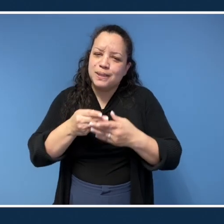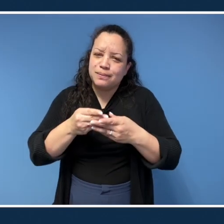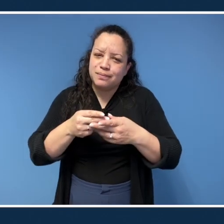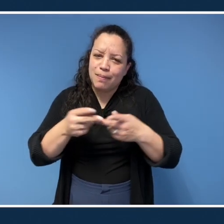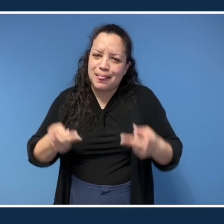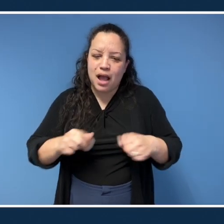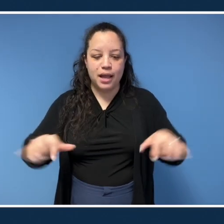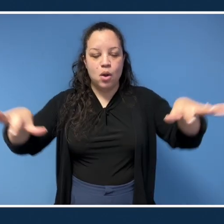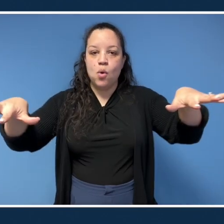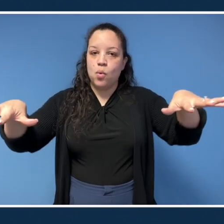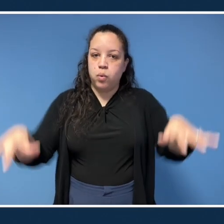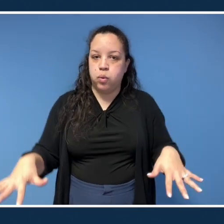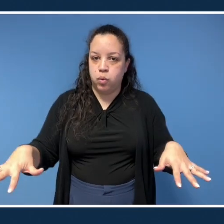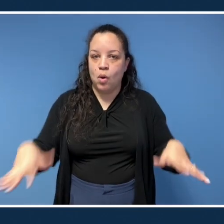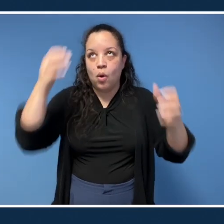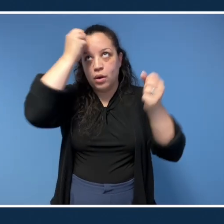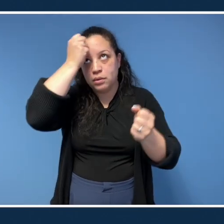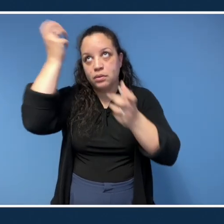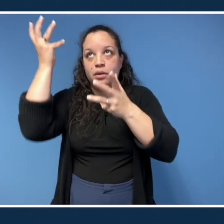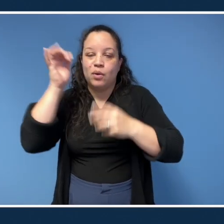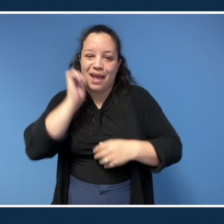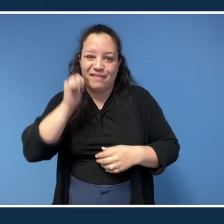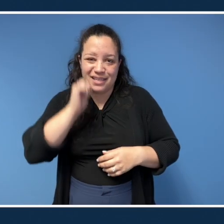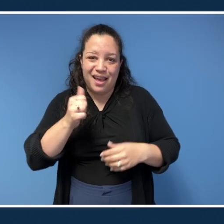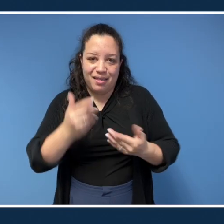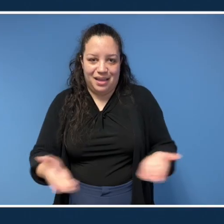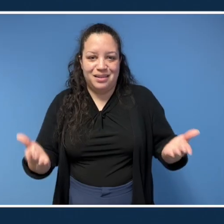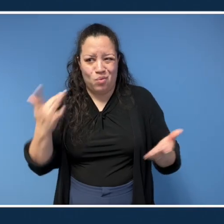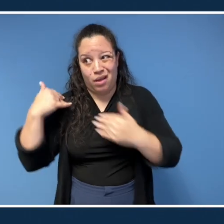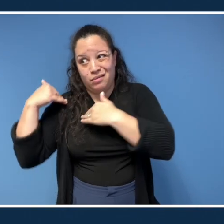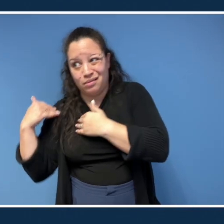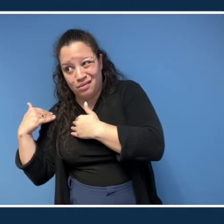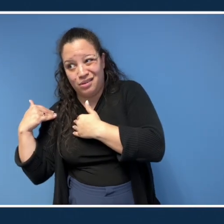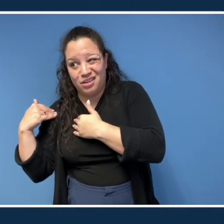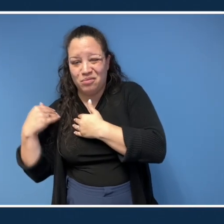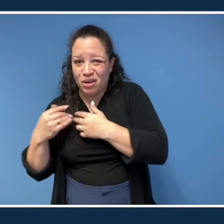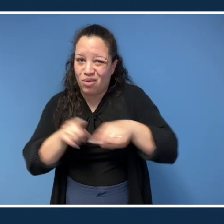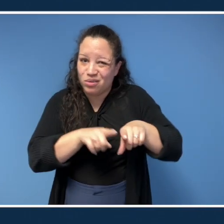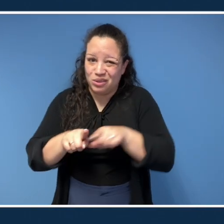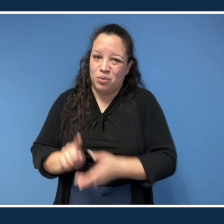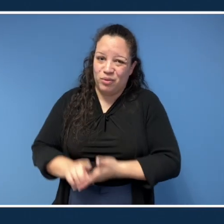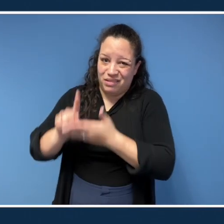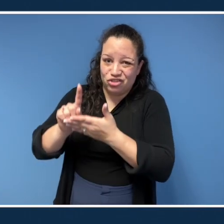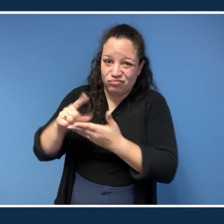regards to some of the day-to-day stuff because it is a lot of weight that we carry, but it's privilege at the end of the day.